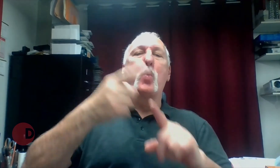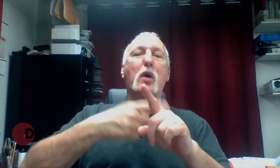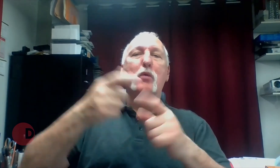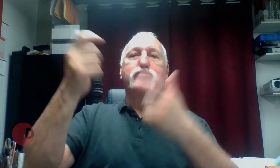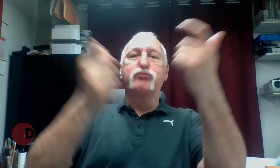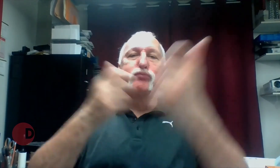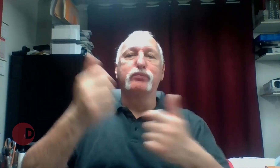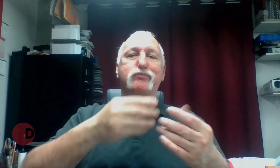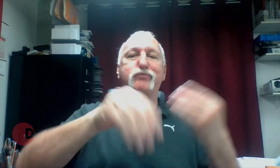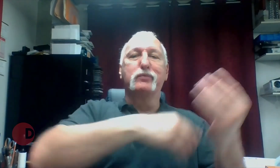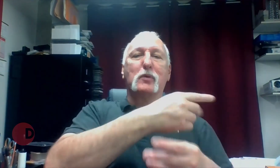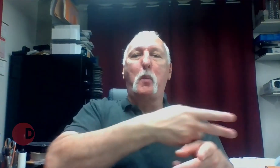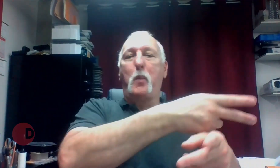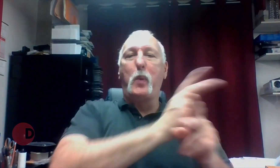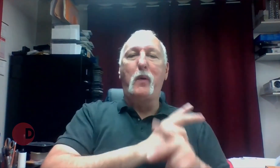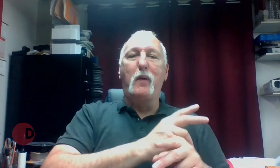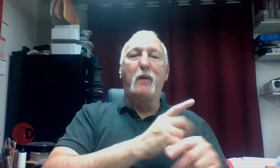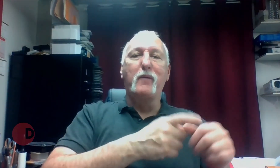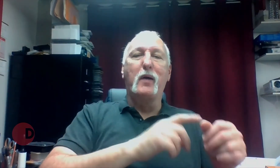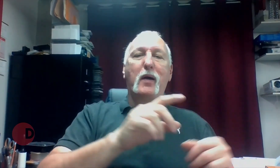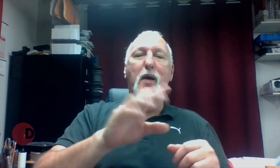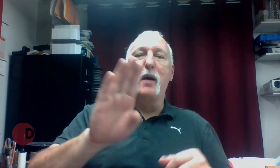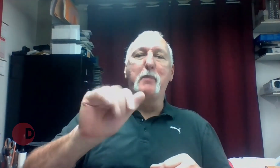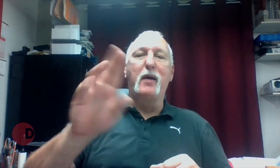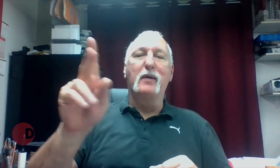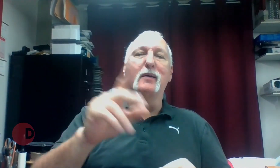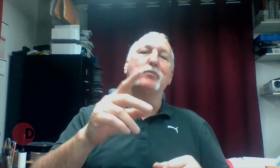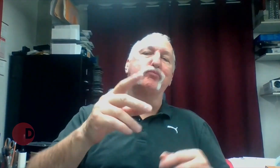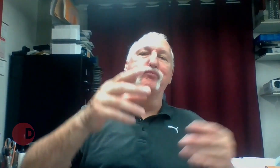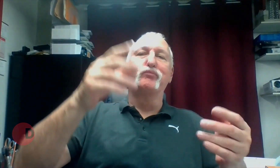The remainder is covered through rental income